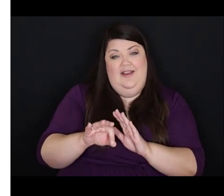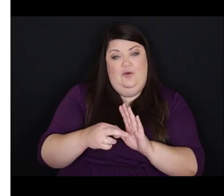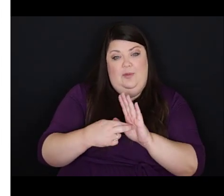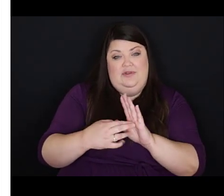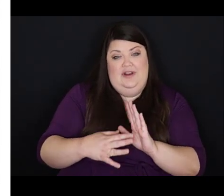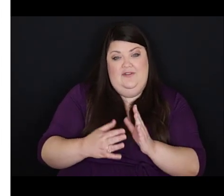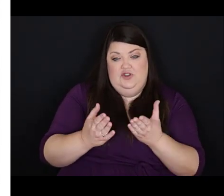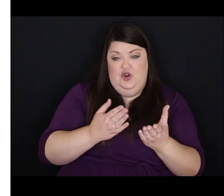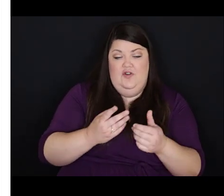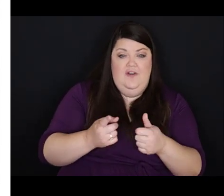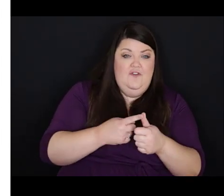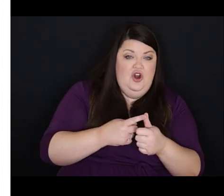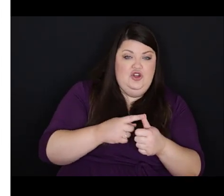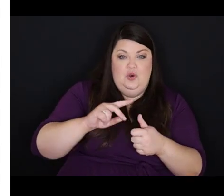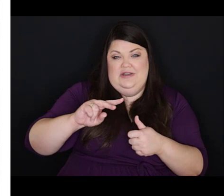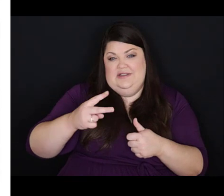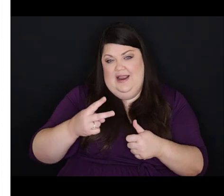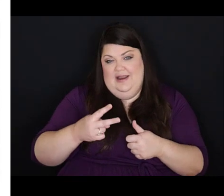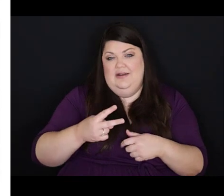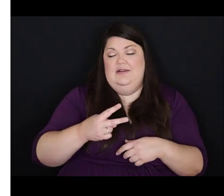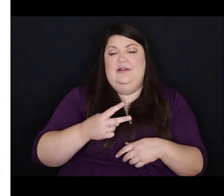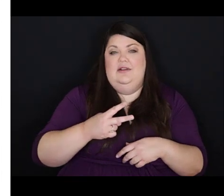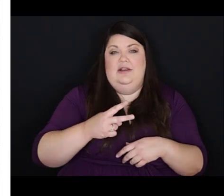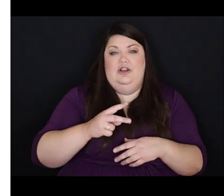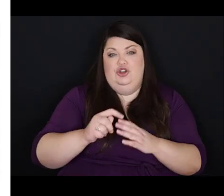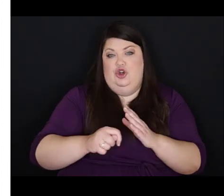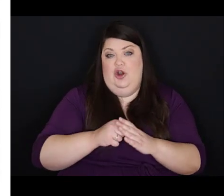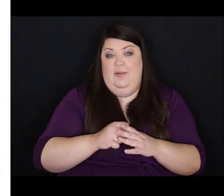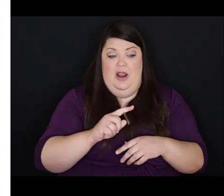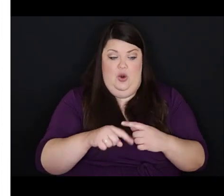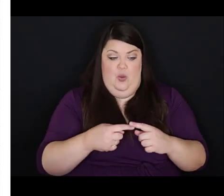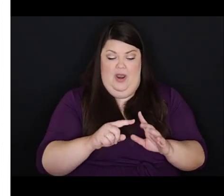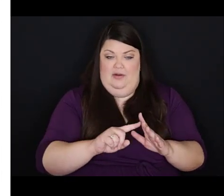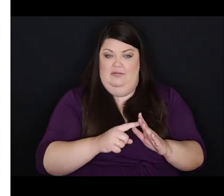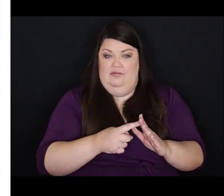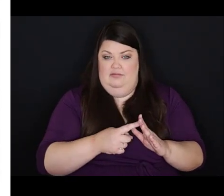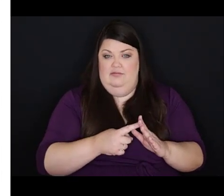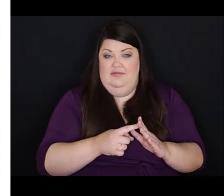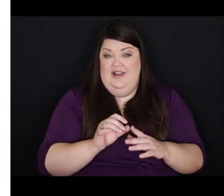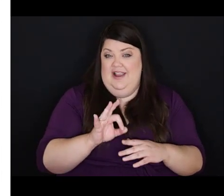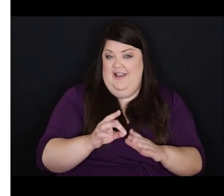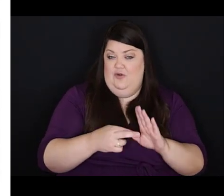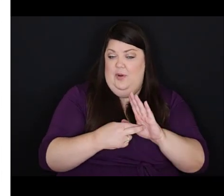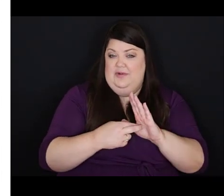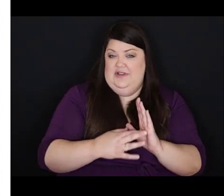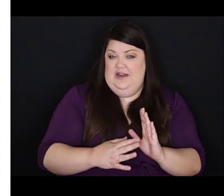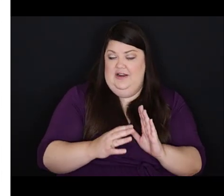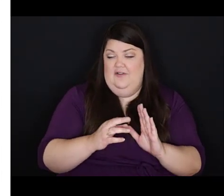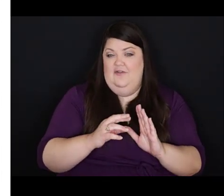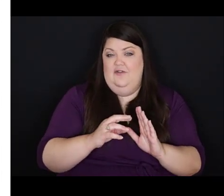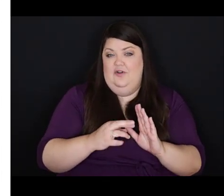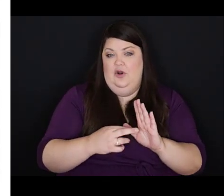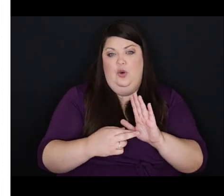its first or second term, and when that term began. If a representative role is not active,